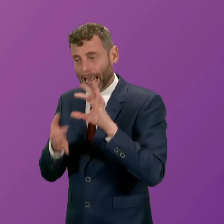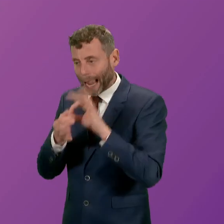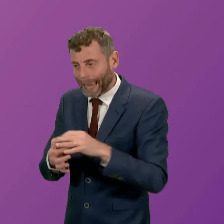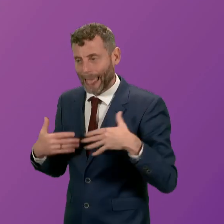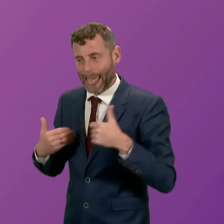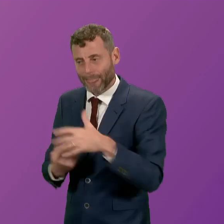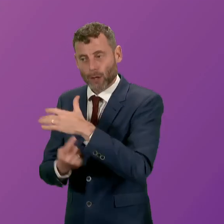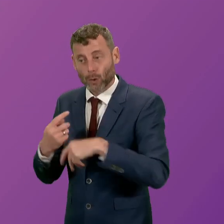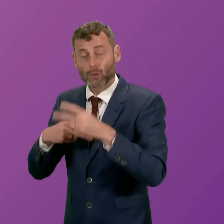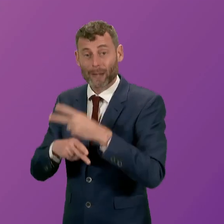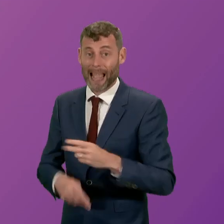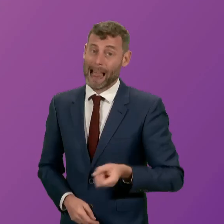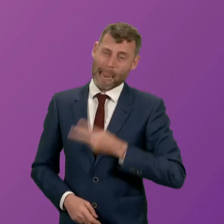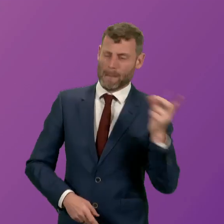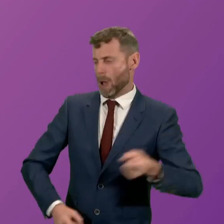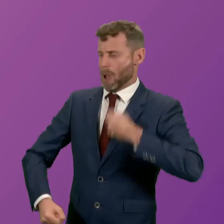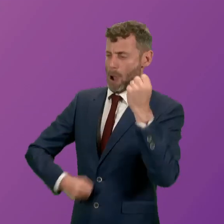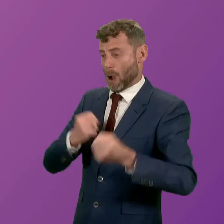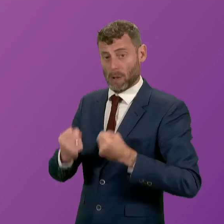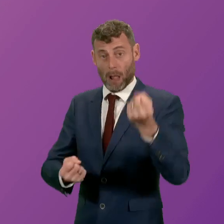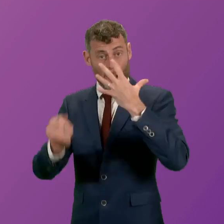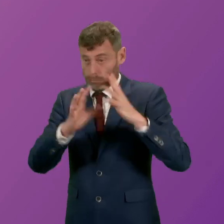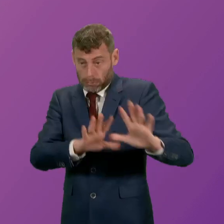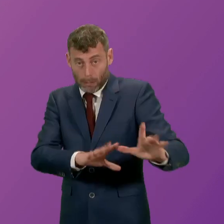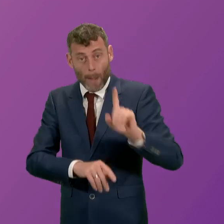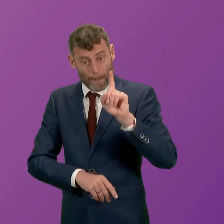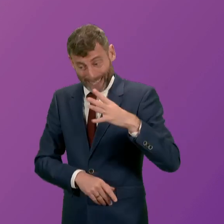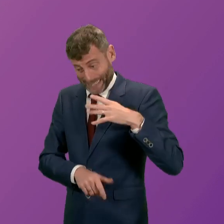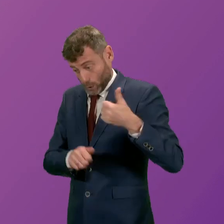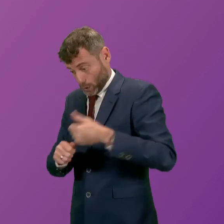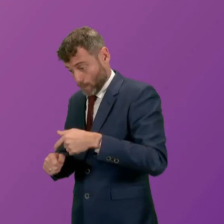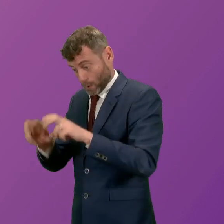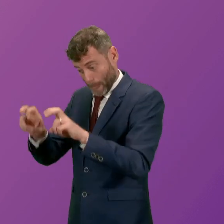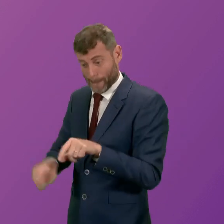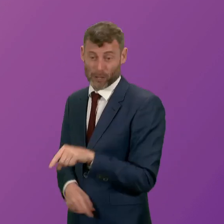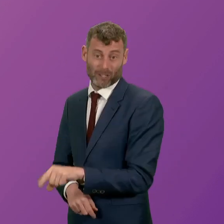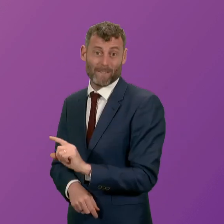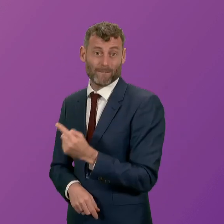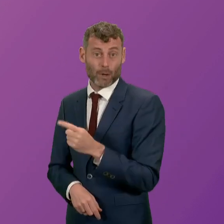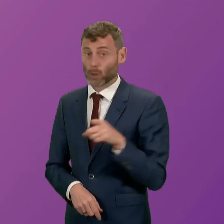The Labour Party members can moan at me all they want about the public finances— Members, let us hear one another. but they have not been prepared to put the